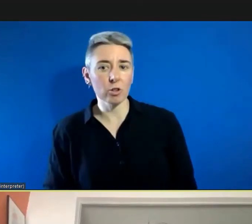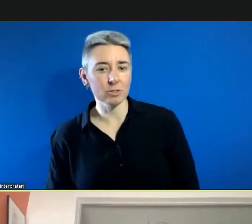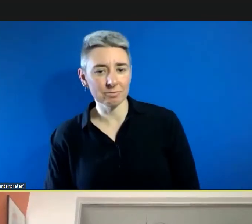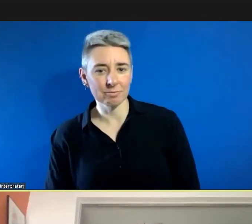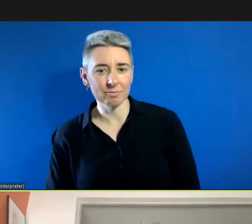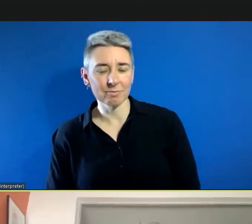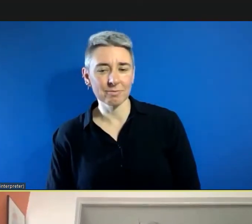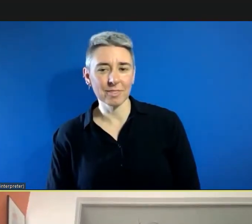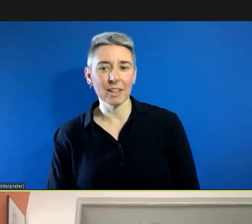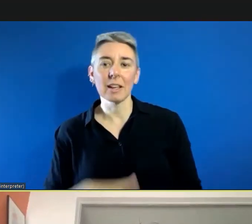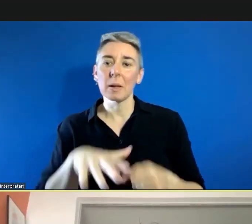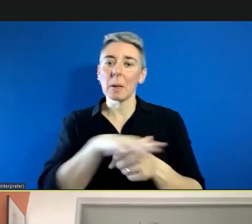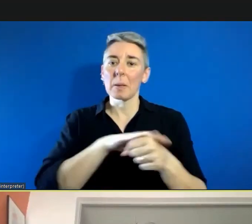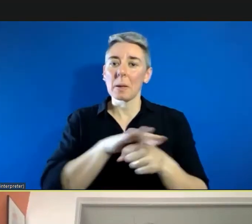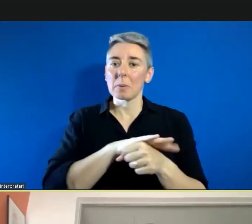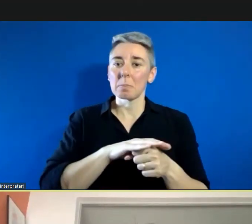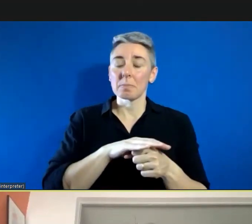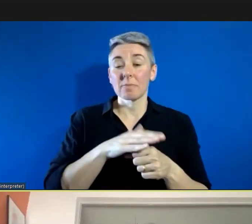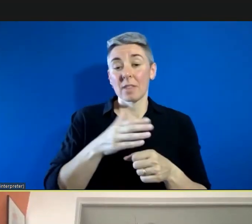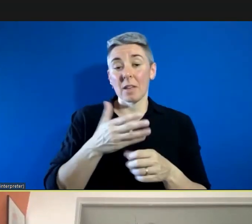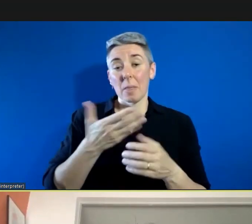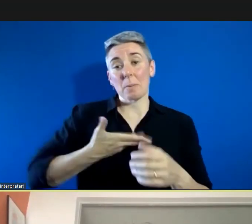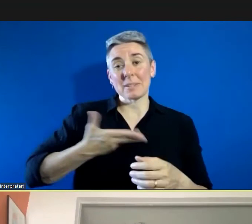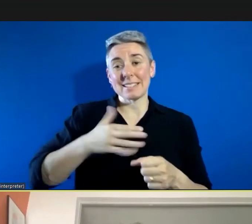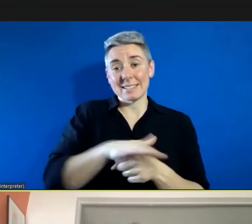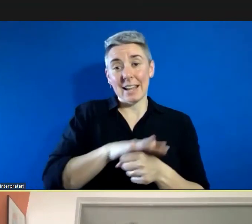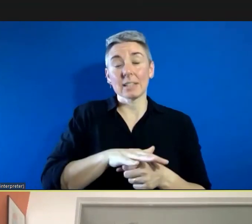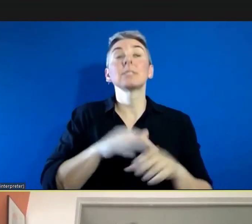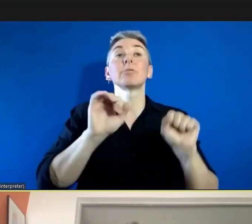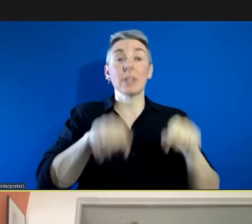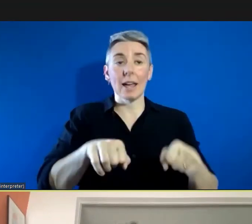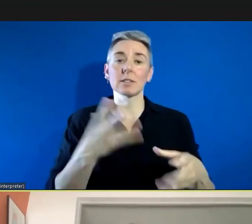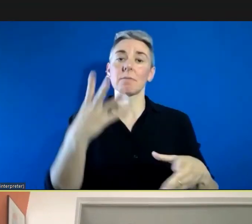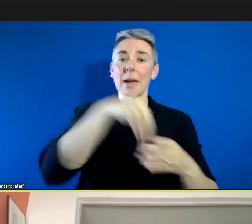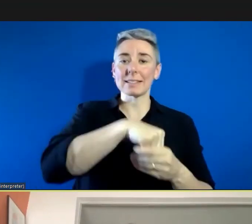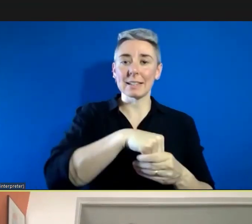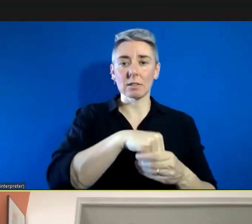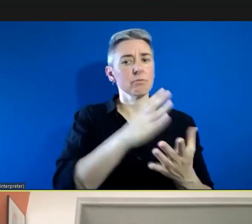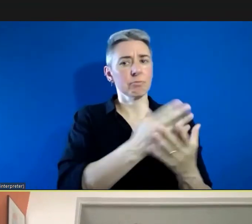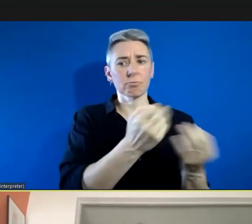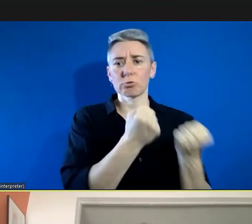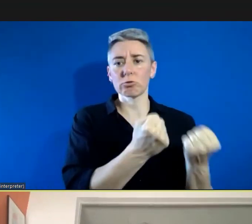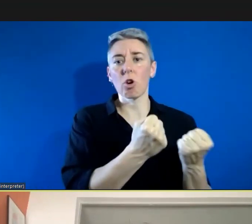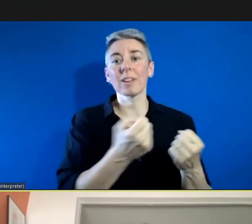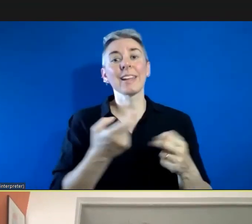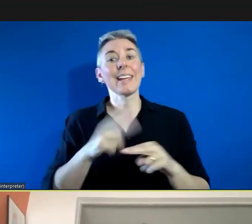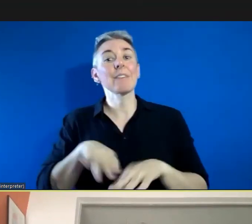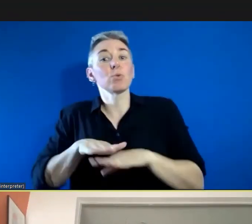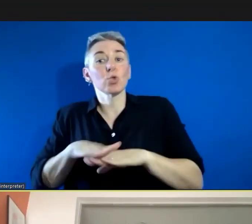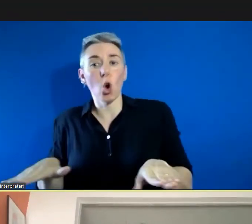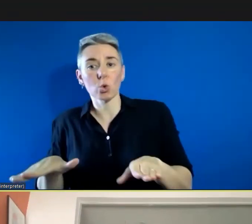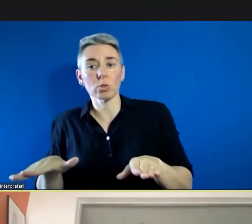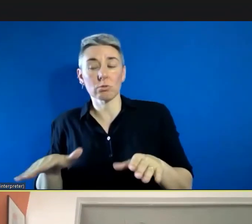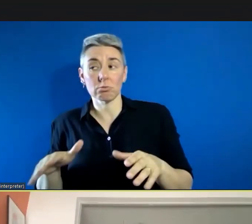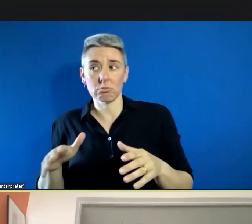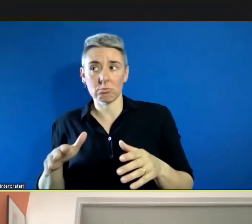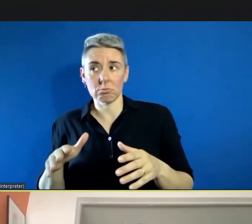case for doing it? It's fairly strong, the business case for not doing it is mental health loss, the business case for not doing it is reactive behaviour patterns. The business case